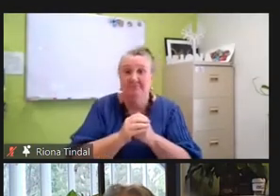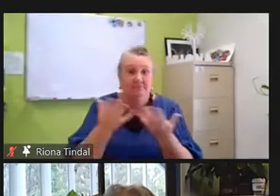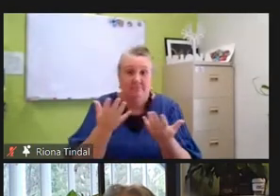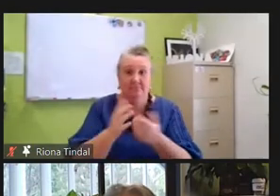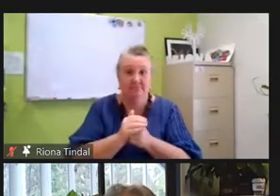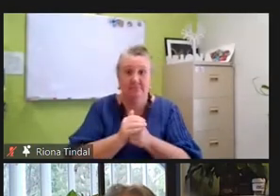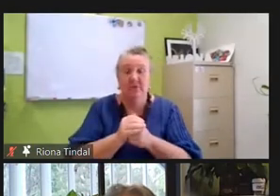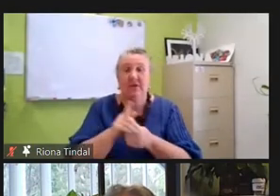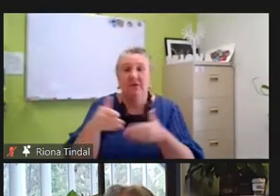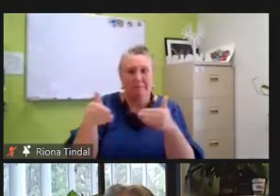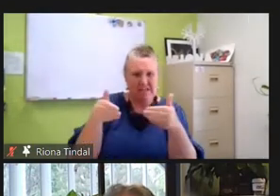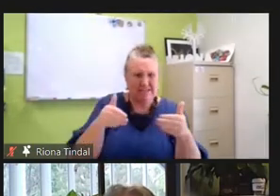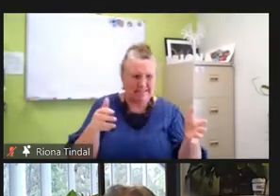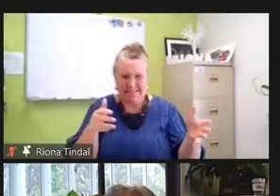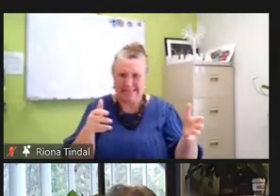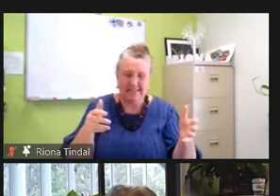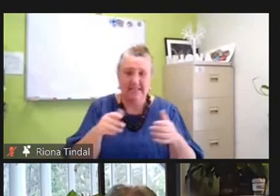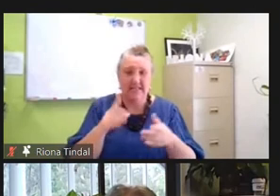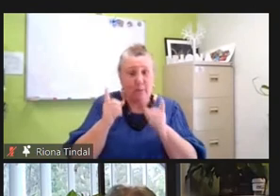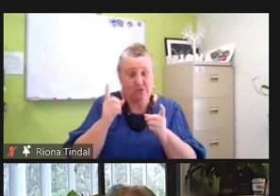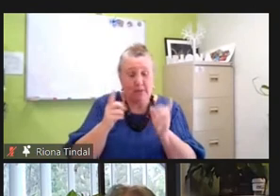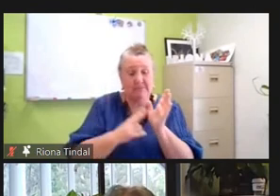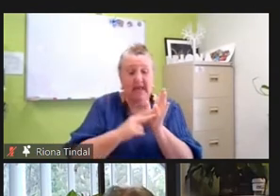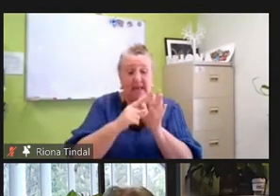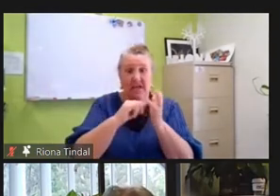interpreting, these types of things are an option. You need to look at the budget.